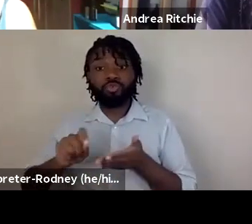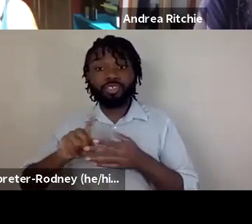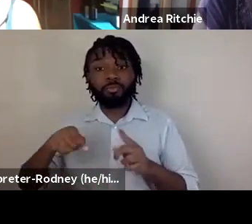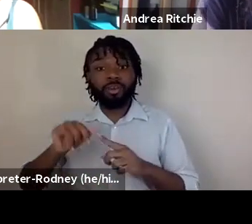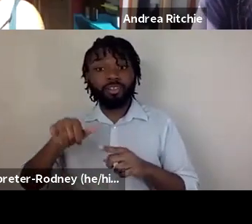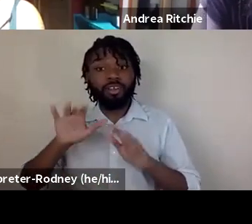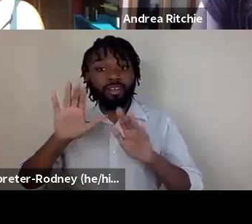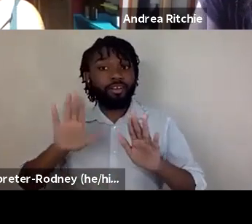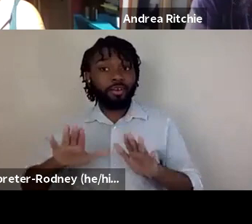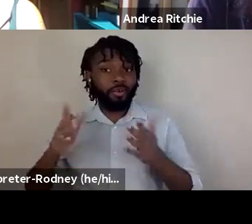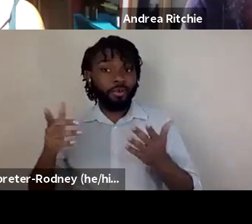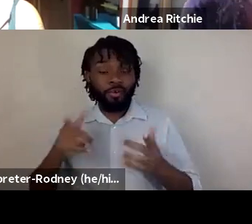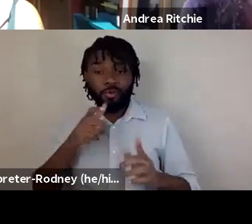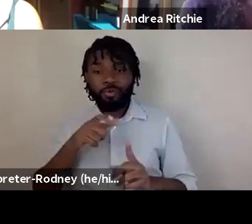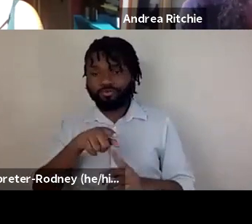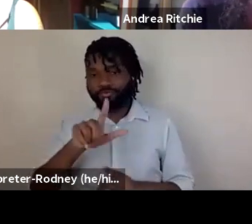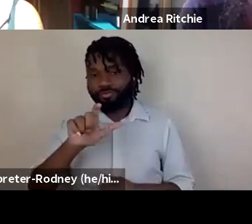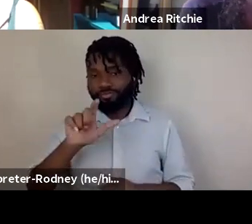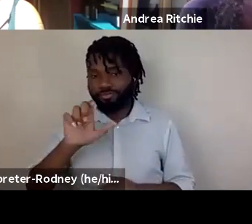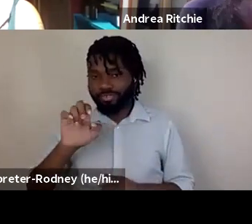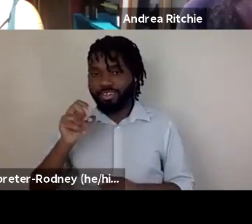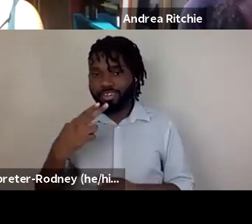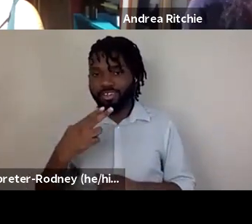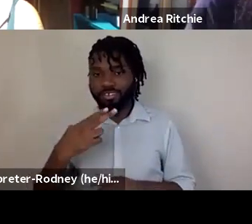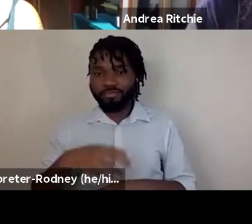So those are my initial answers. Thank you.